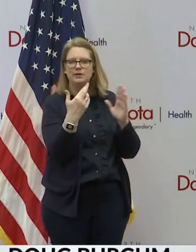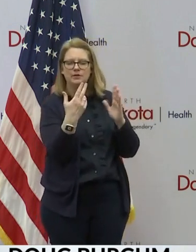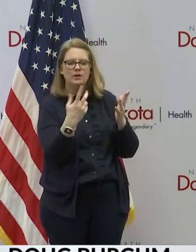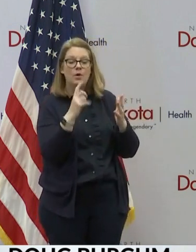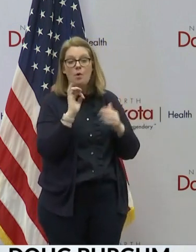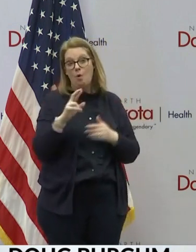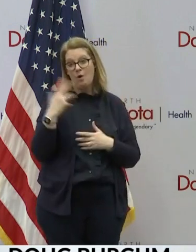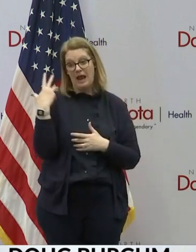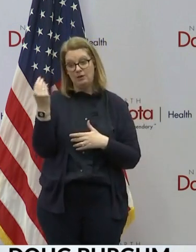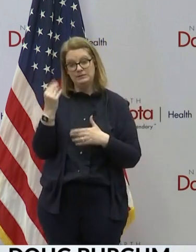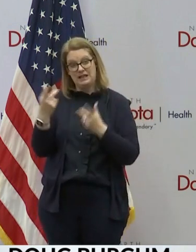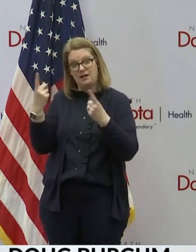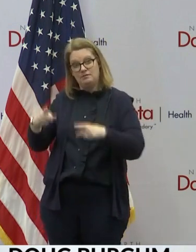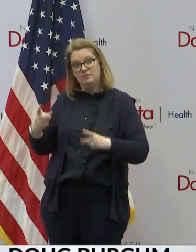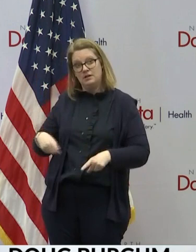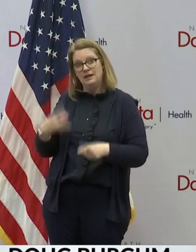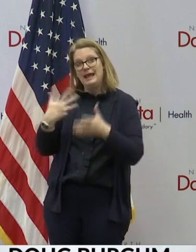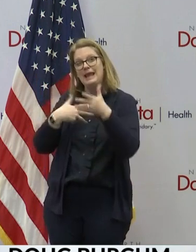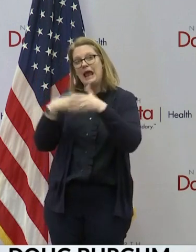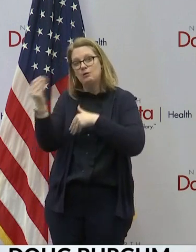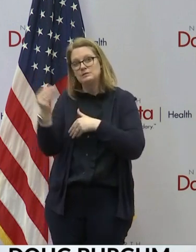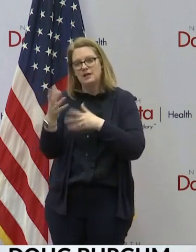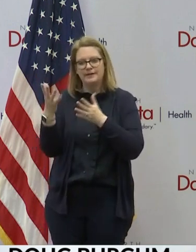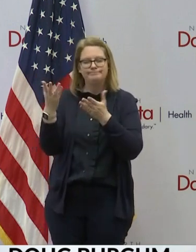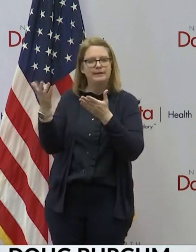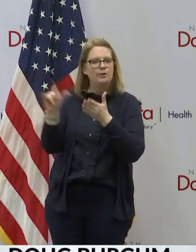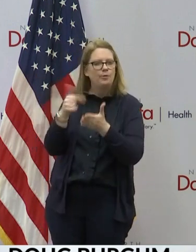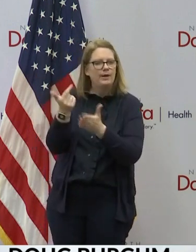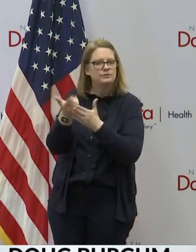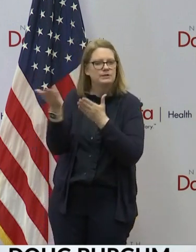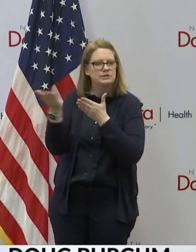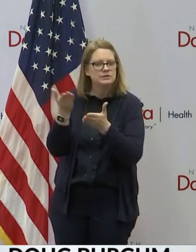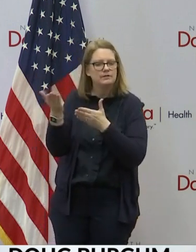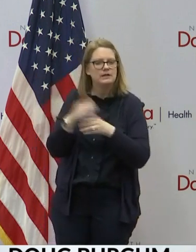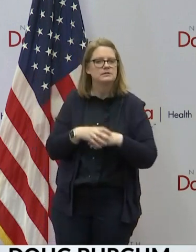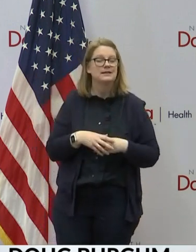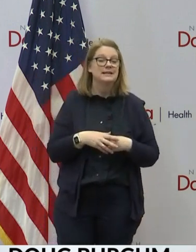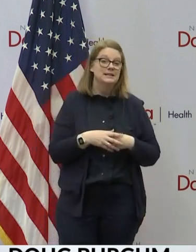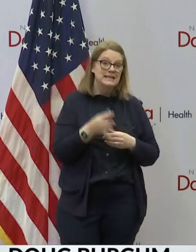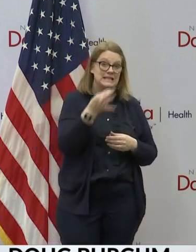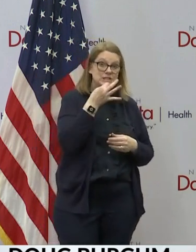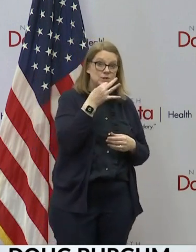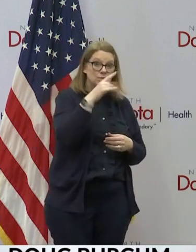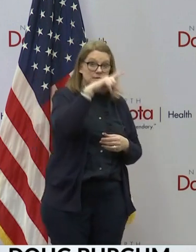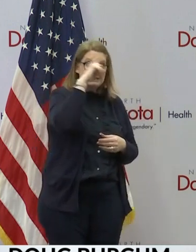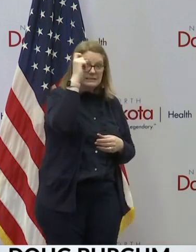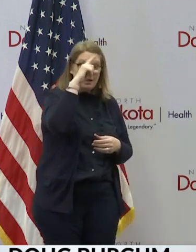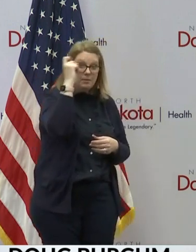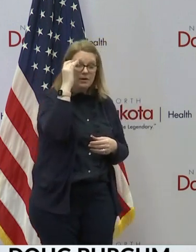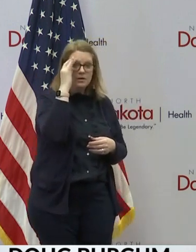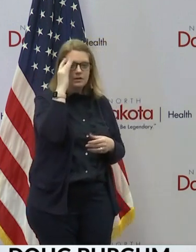DO THAT IN SCHOOL FACILITIES WITH PROPER SOCIAL DISTANCING, CLEANING, SAFETY PRECAUTIONS OR HOLDING THE EVENTS IN OUTDOOR